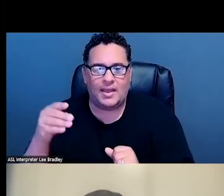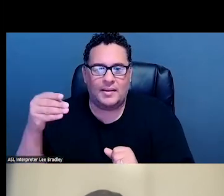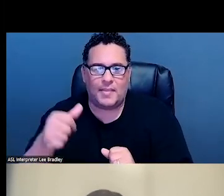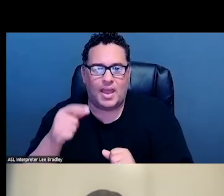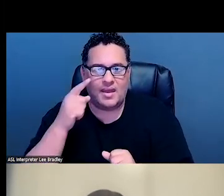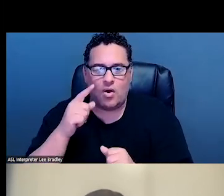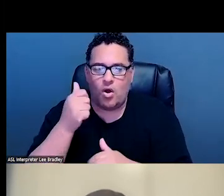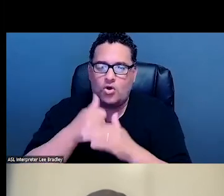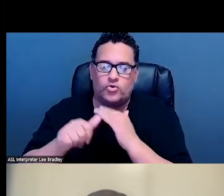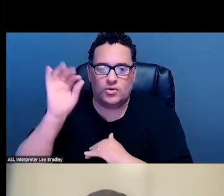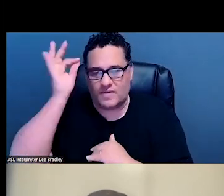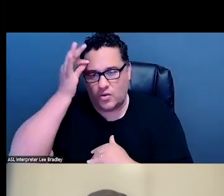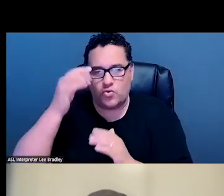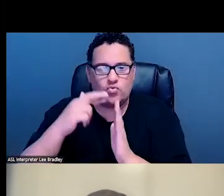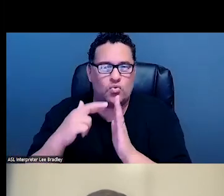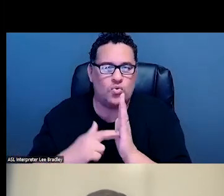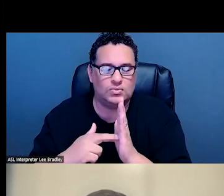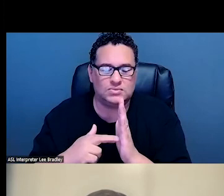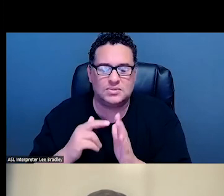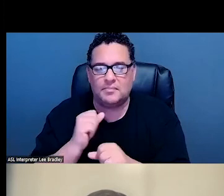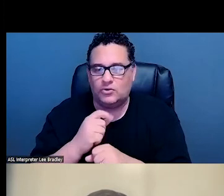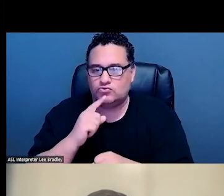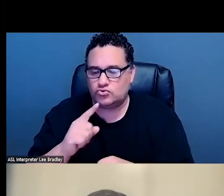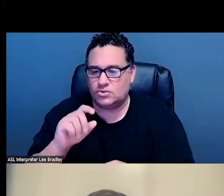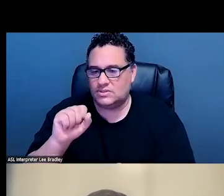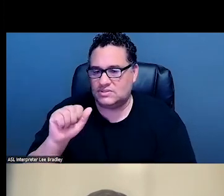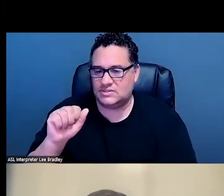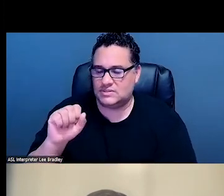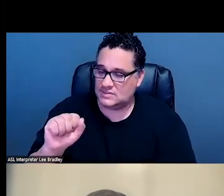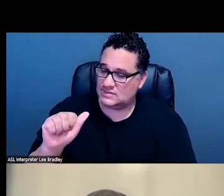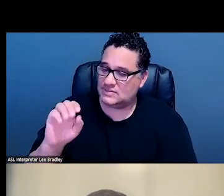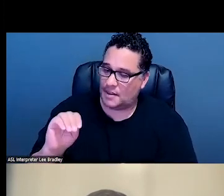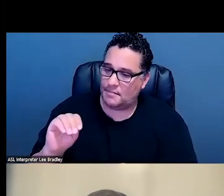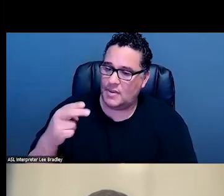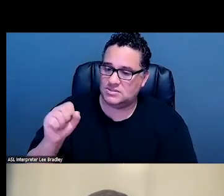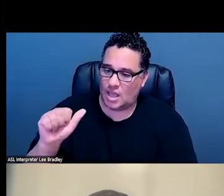SO MAKING SURE THAT THAT, WHEN SAMHSA IS PUTTING OUT GUIDELINES, BEST PRACTICES, THERE ARE PATHWAYS